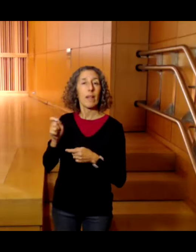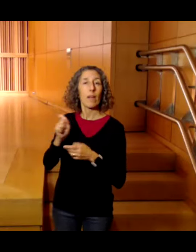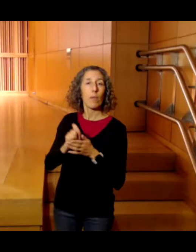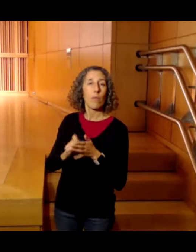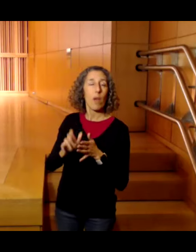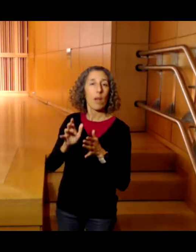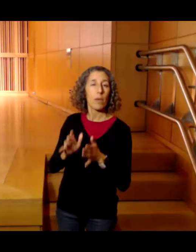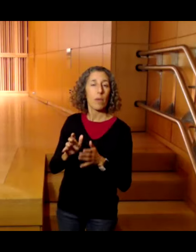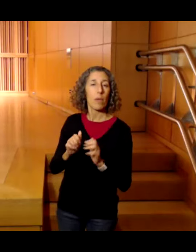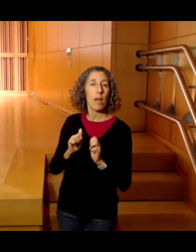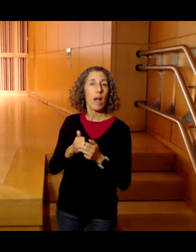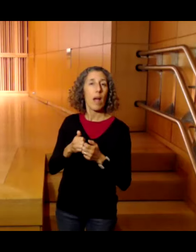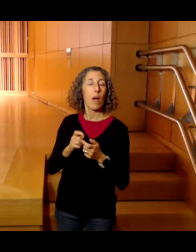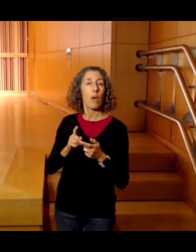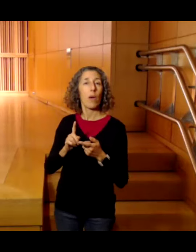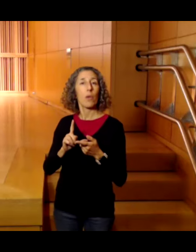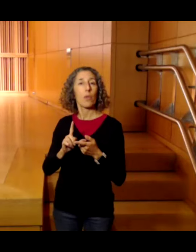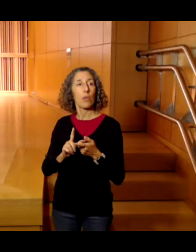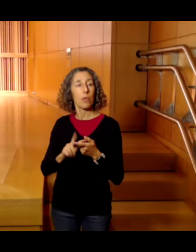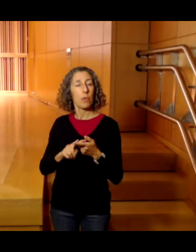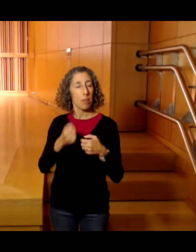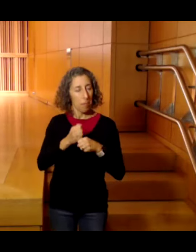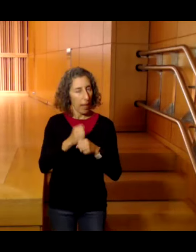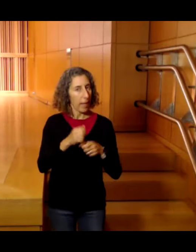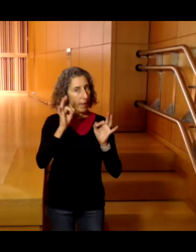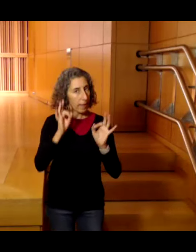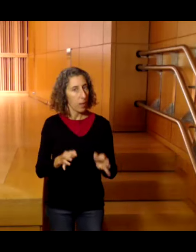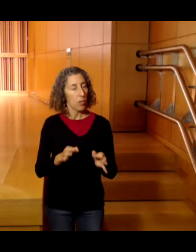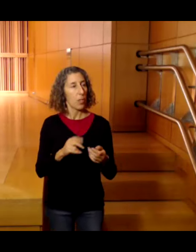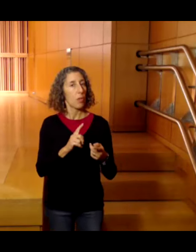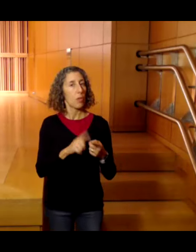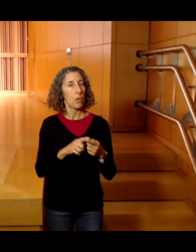his face toward the beckoning world. and answering its call.